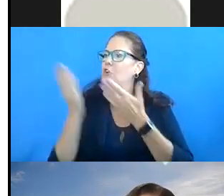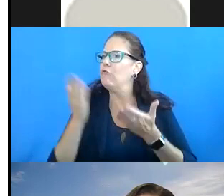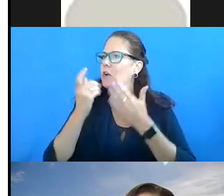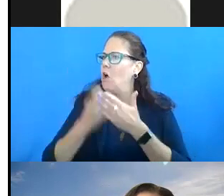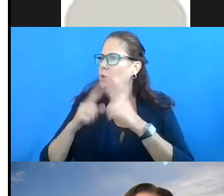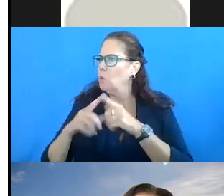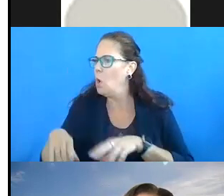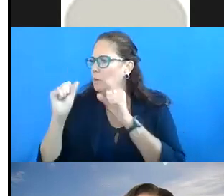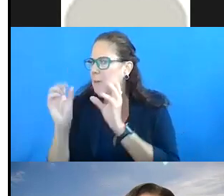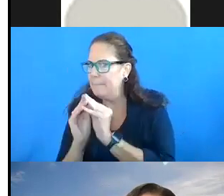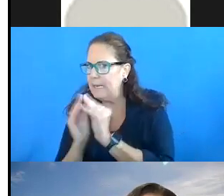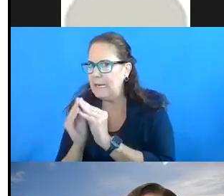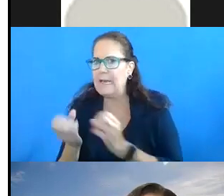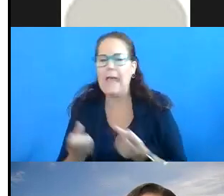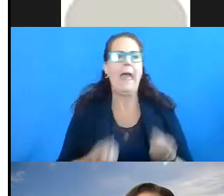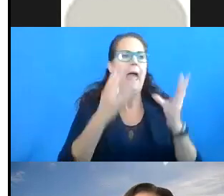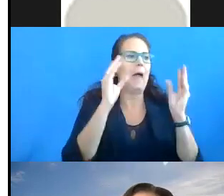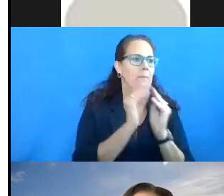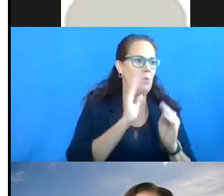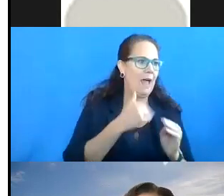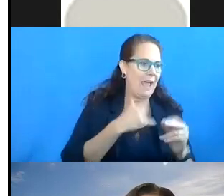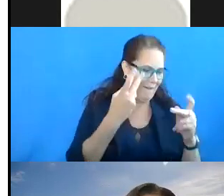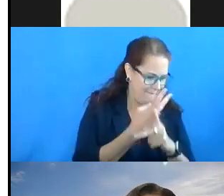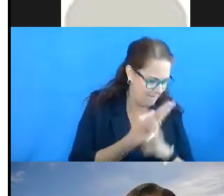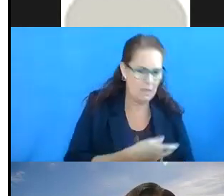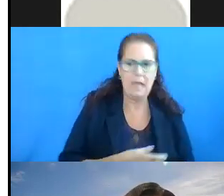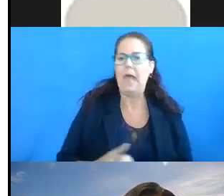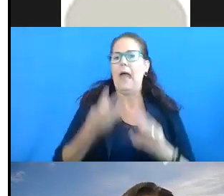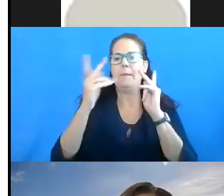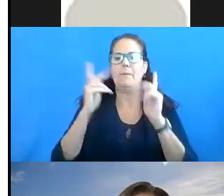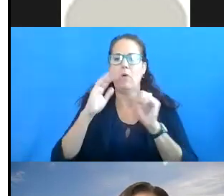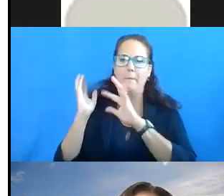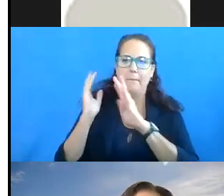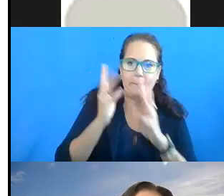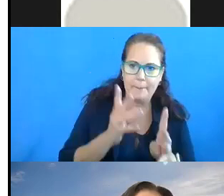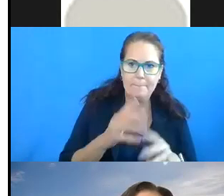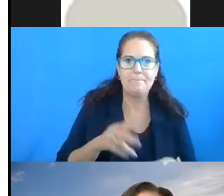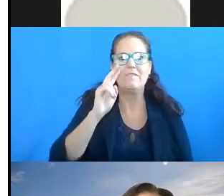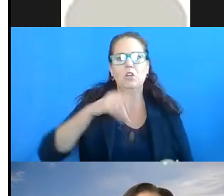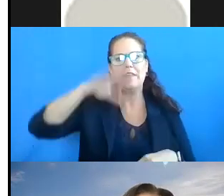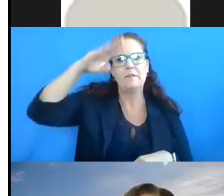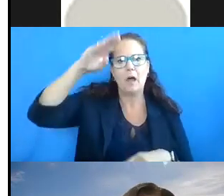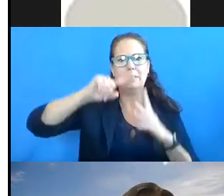and how many meetings am I going to have. How many people do I expect to have at my meetings? But if we look up at the top, and we’ll start with revenues,